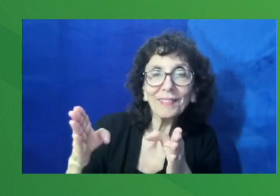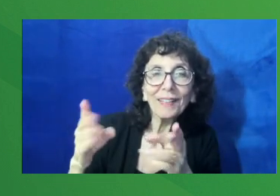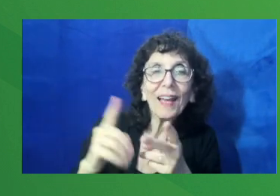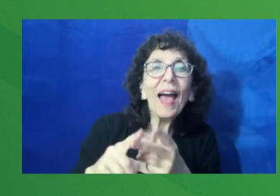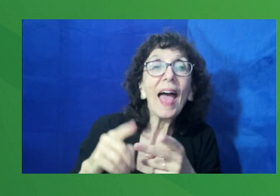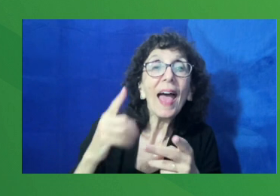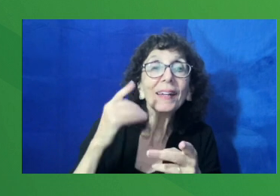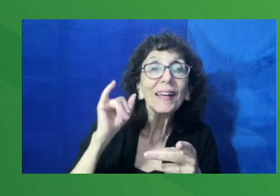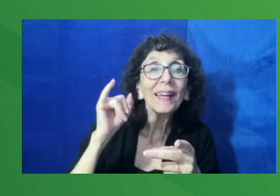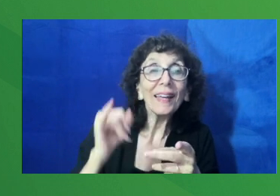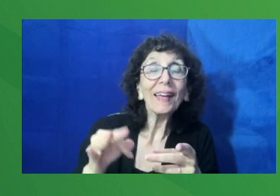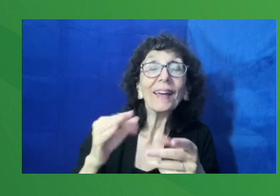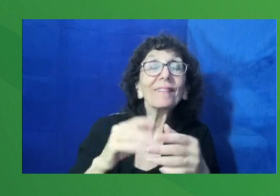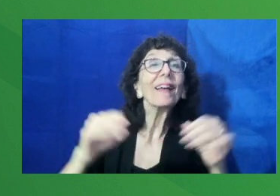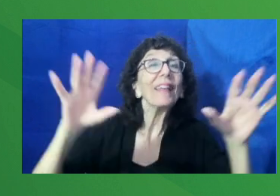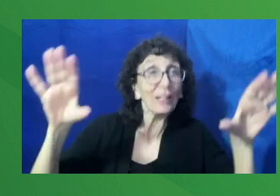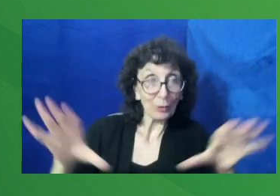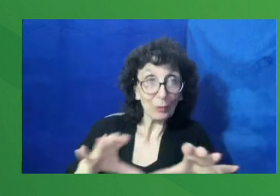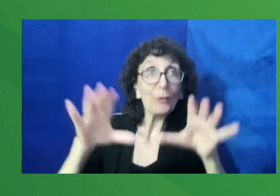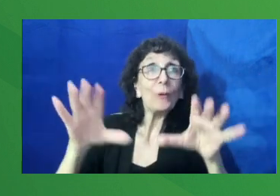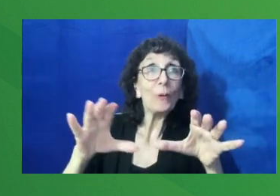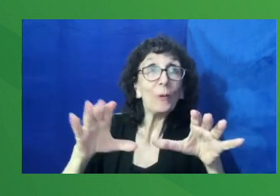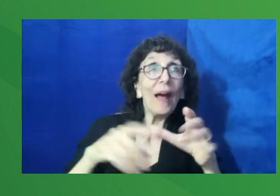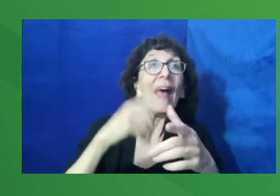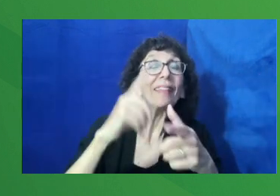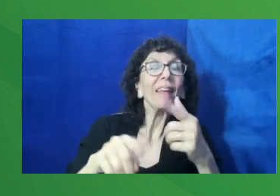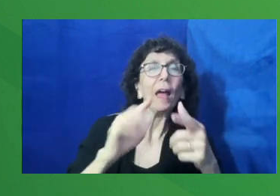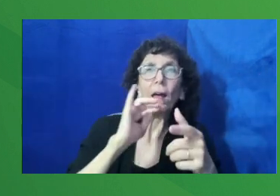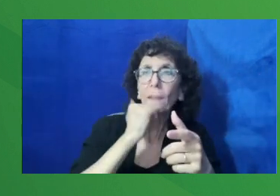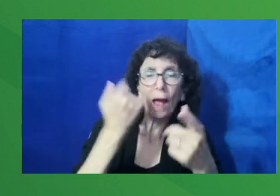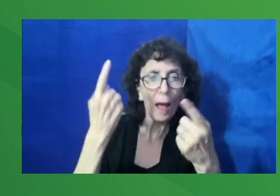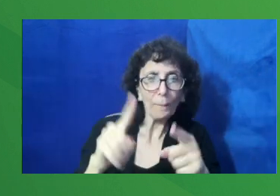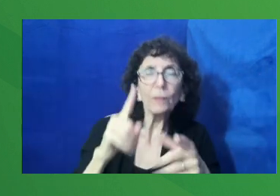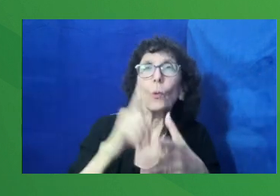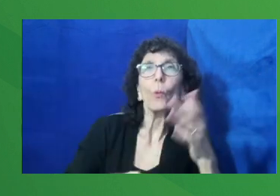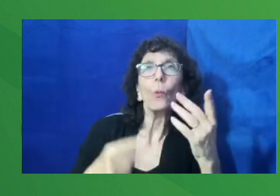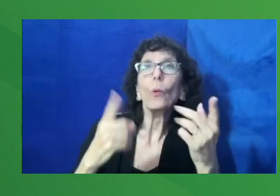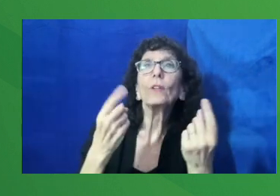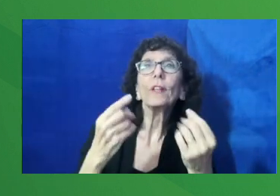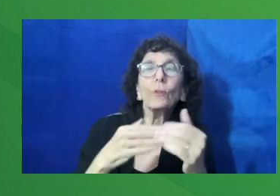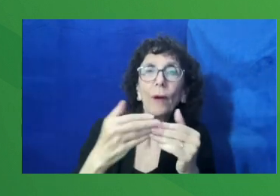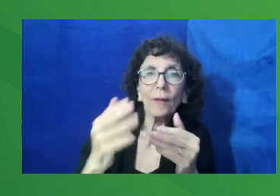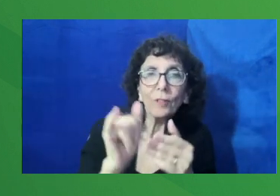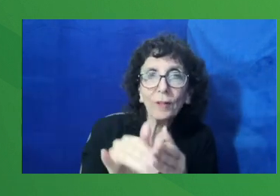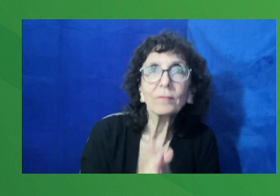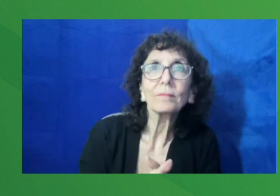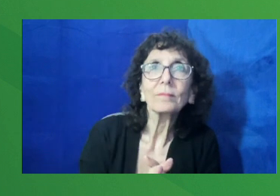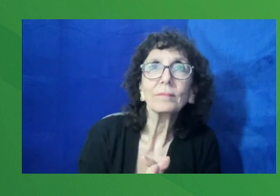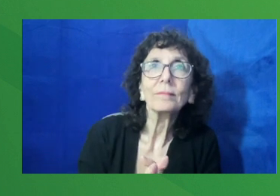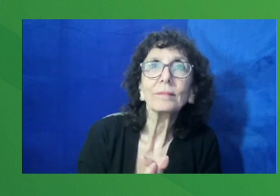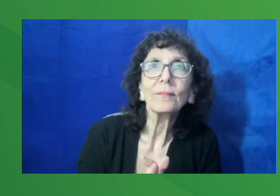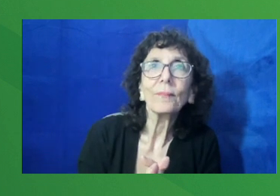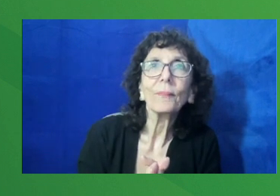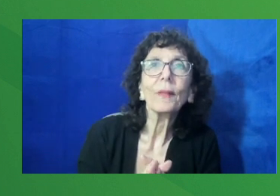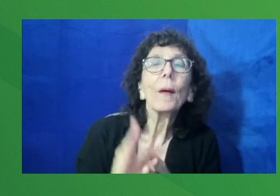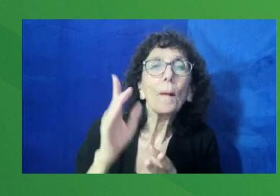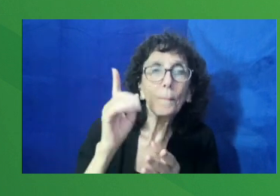consequences of their own civic actions. Next. They need to be able to identify shared values